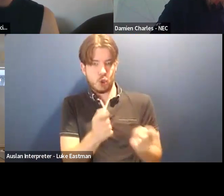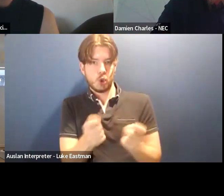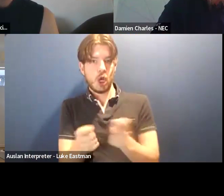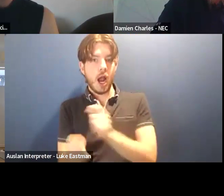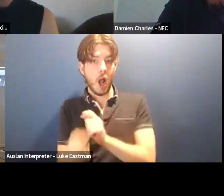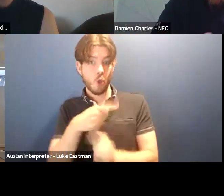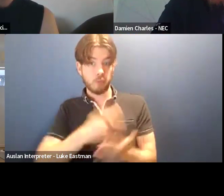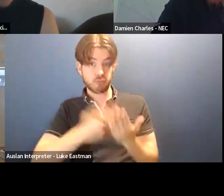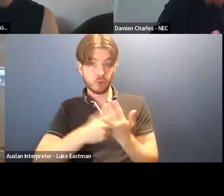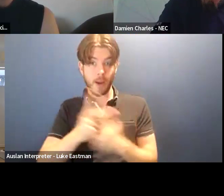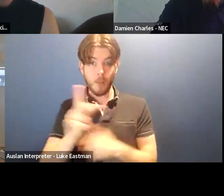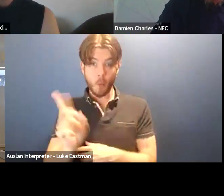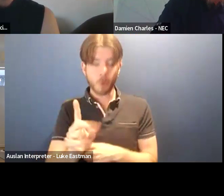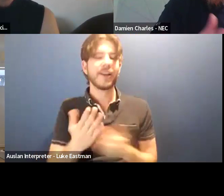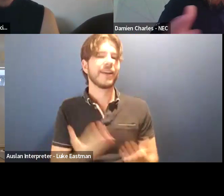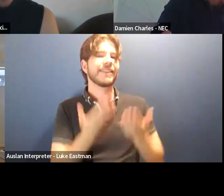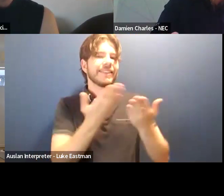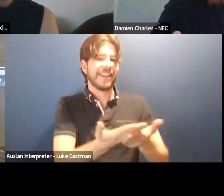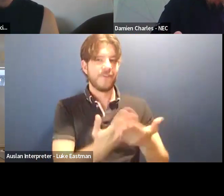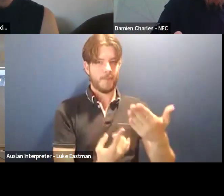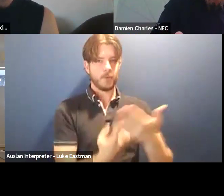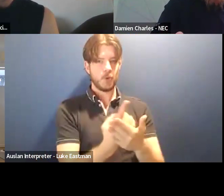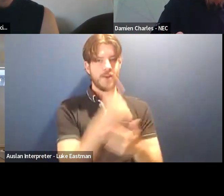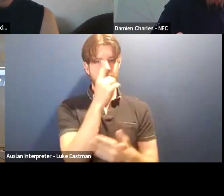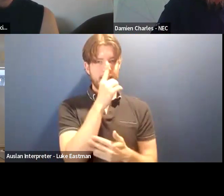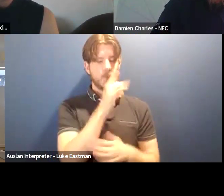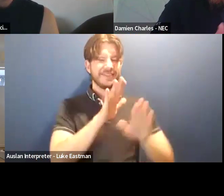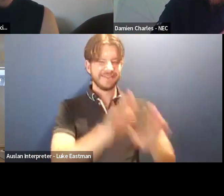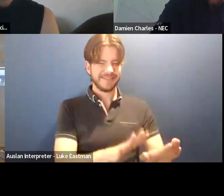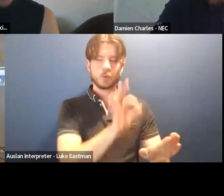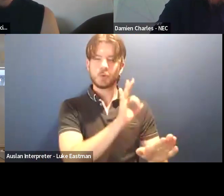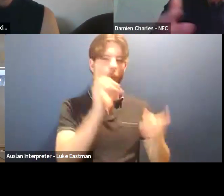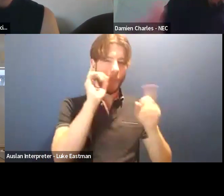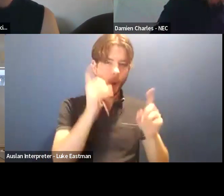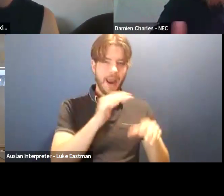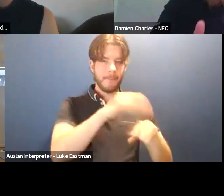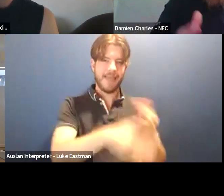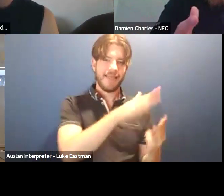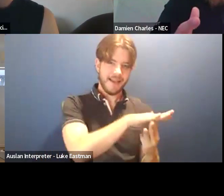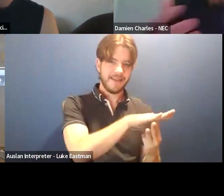provide opportunities for people not necessarily to have to worry about the